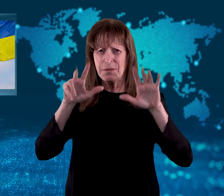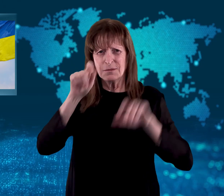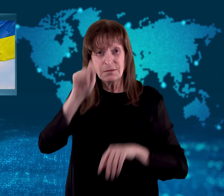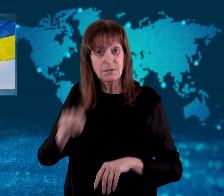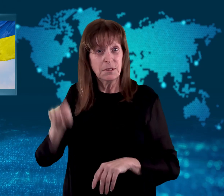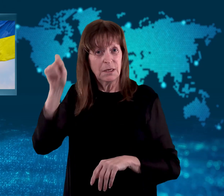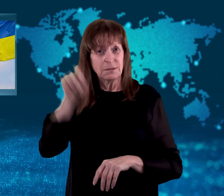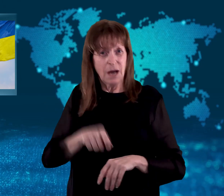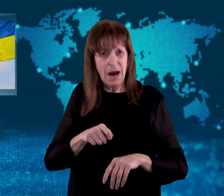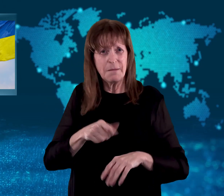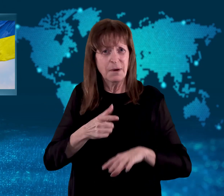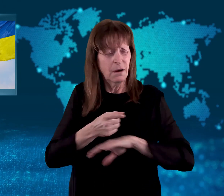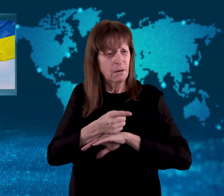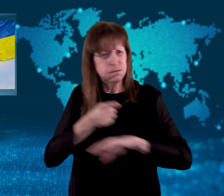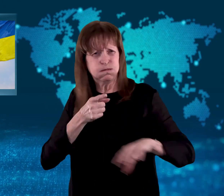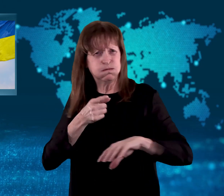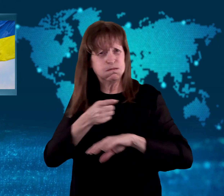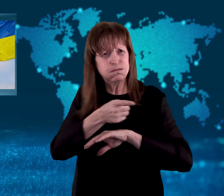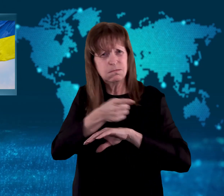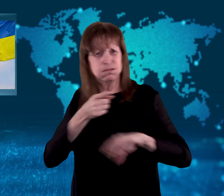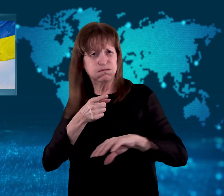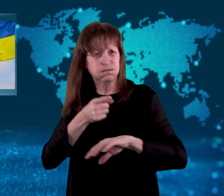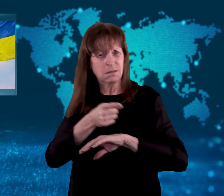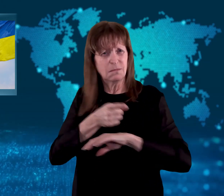missiles in eight weeks.